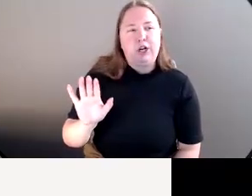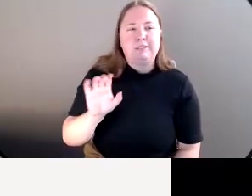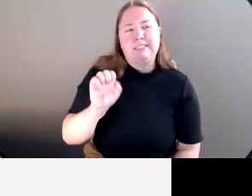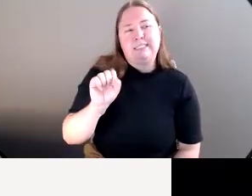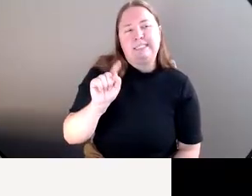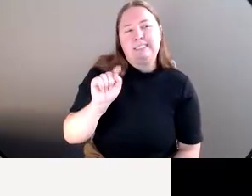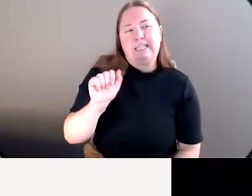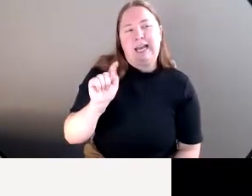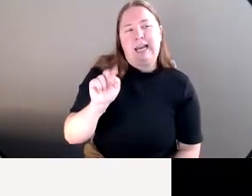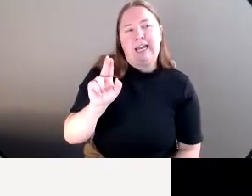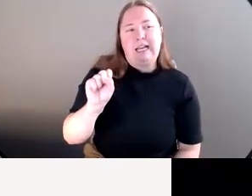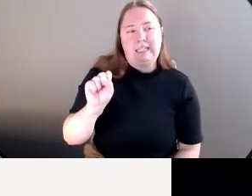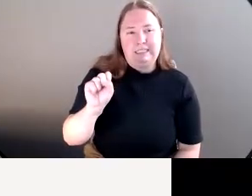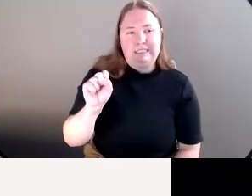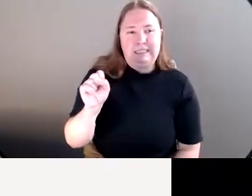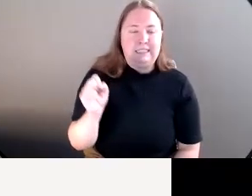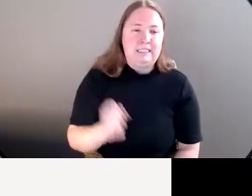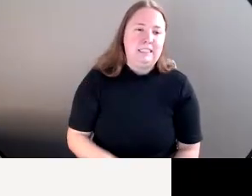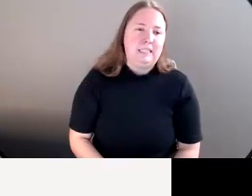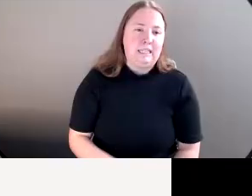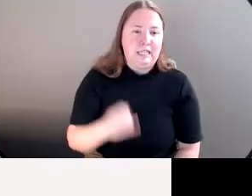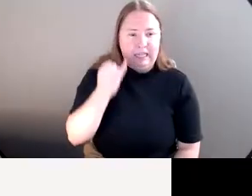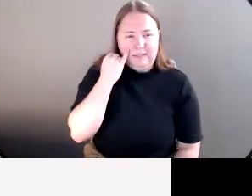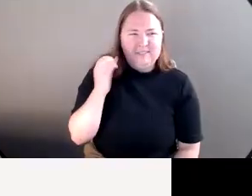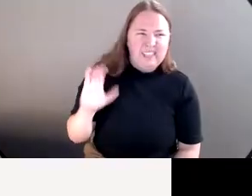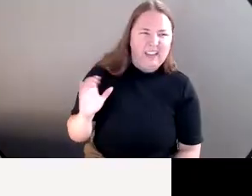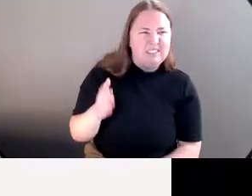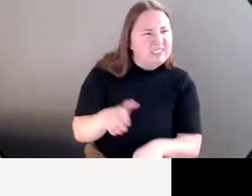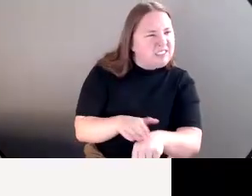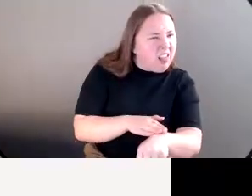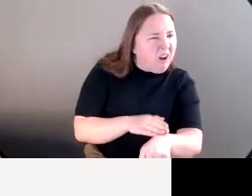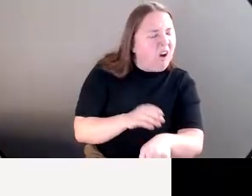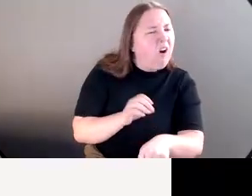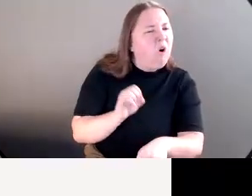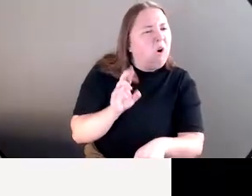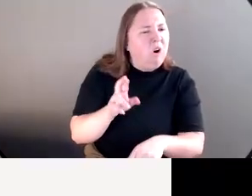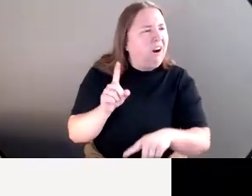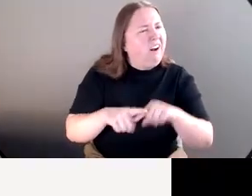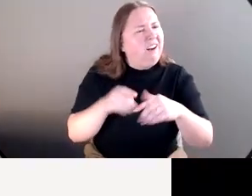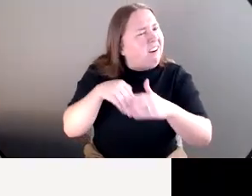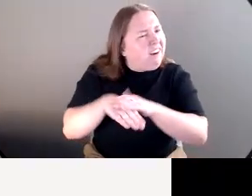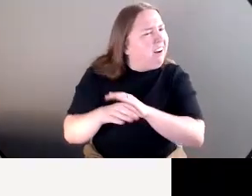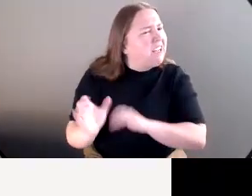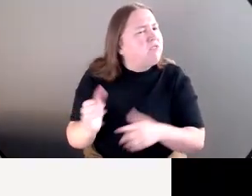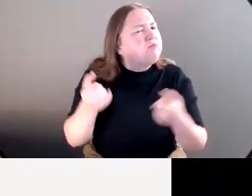like if you're like, you know, Canvas seems kind of slow or. Oh, I can't even log into Canvas. What's going on?